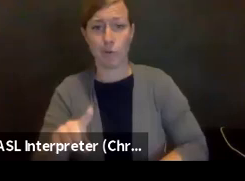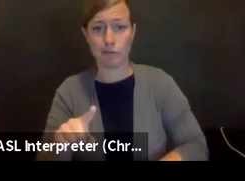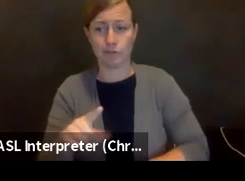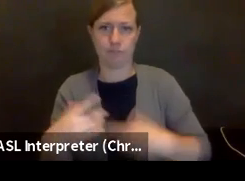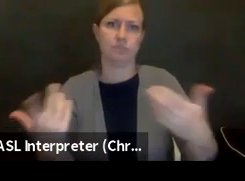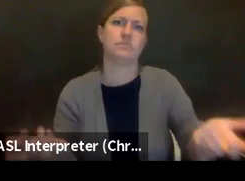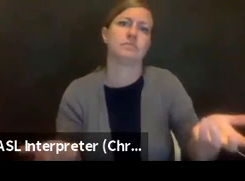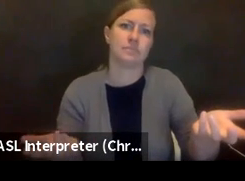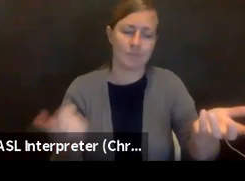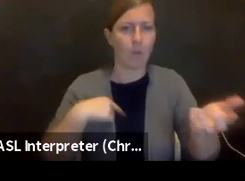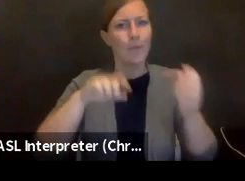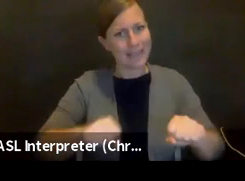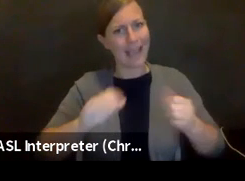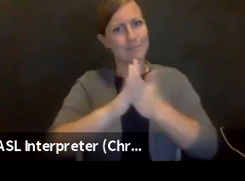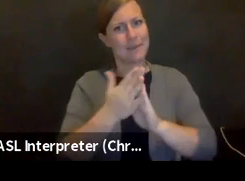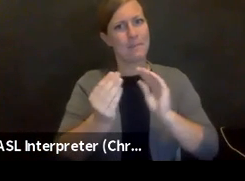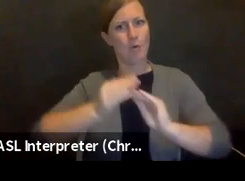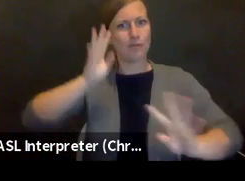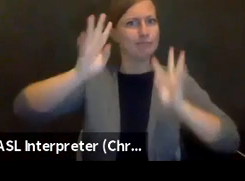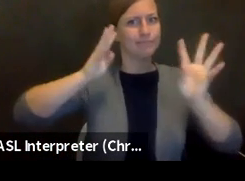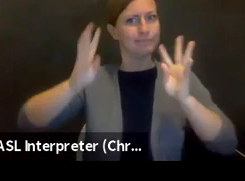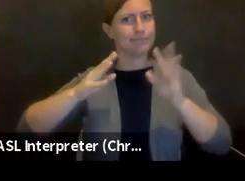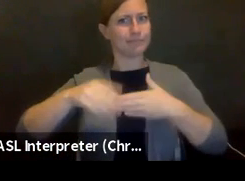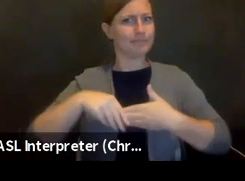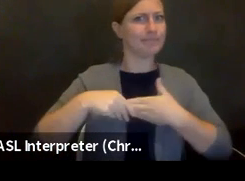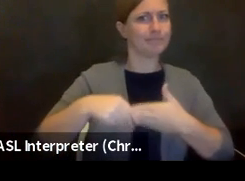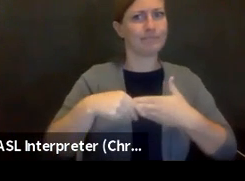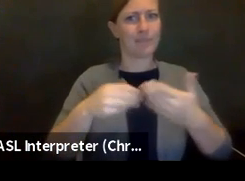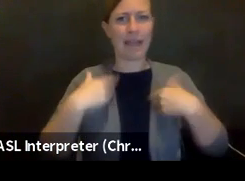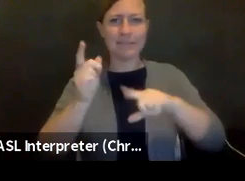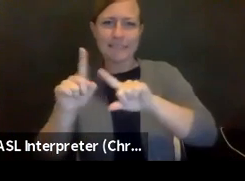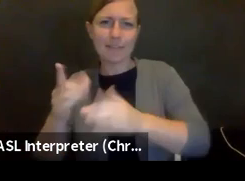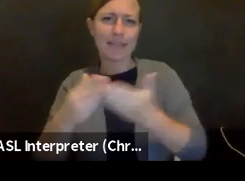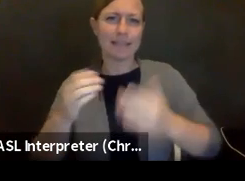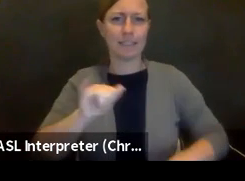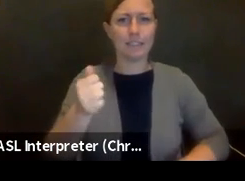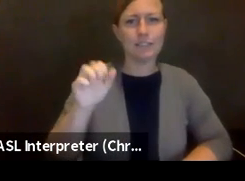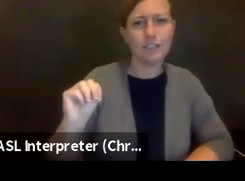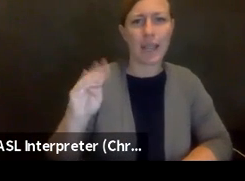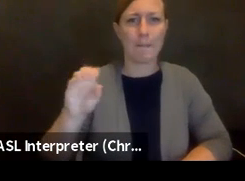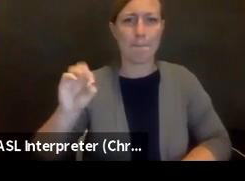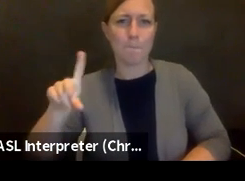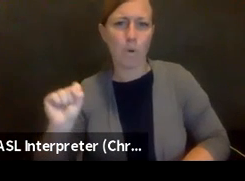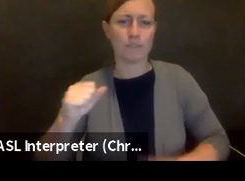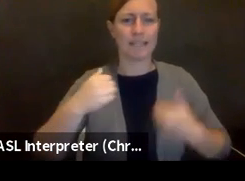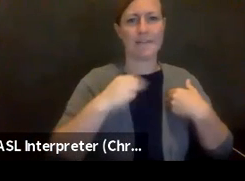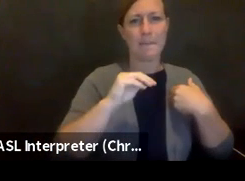Katherine Livick - ESD 112: We can do better than that because we have all these awesome cool tools we have jam boards, we have editable maps, we'll get into some of that tomorrow.